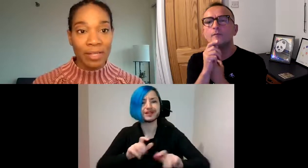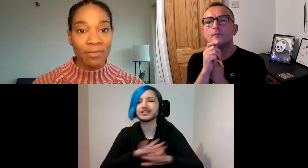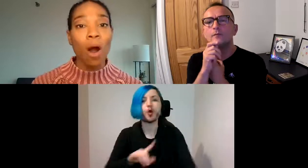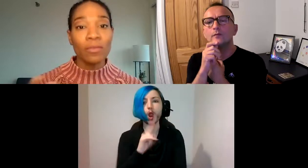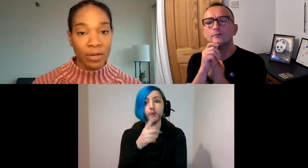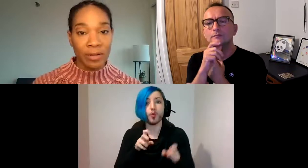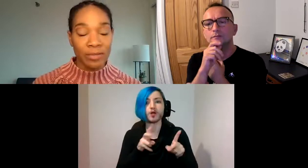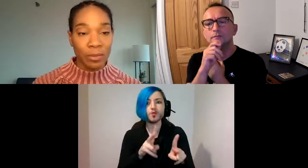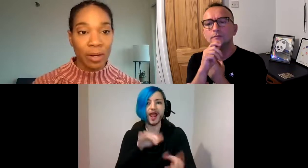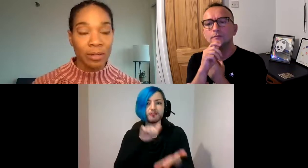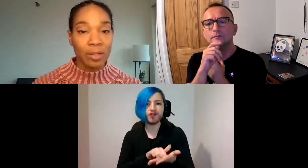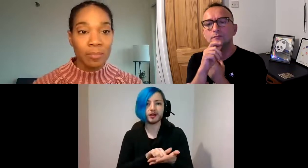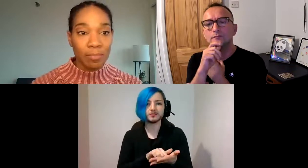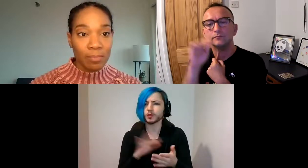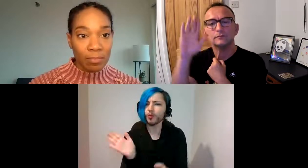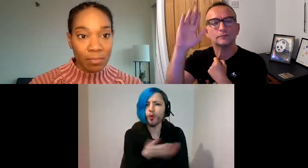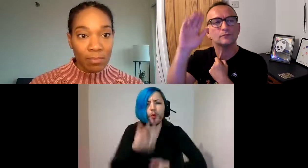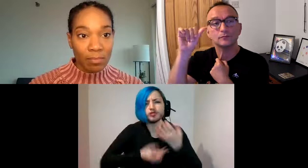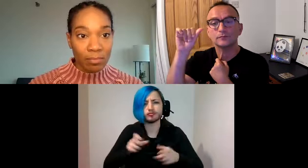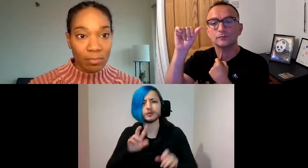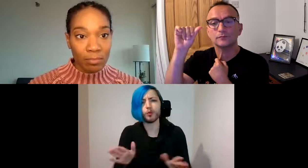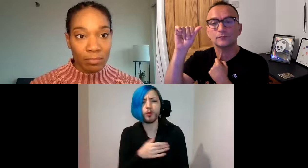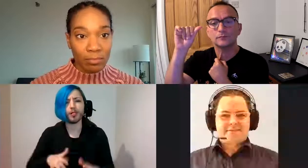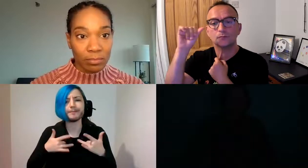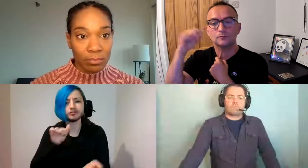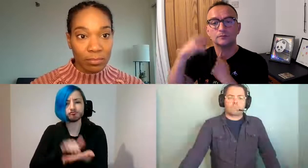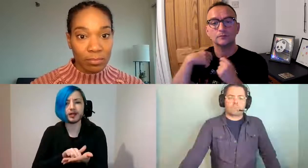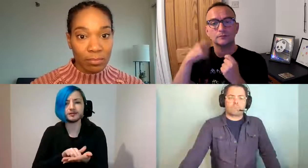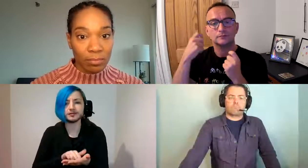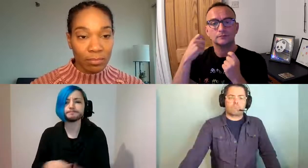sure and also its interesting in terms of a social